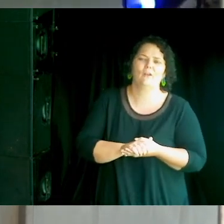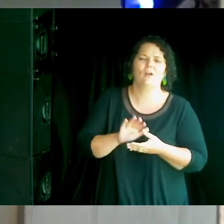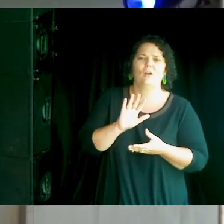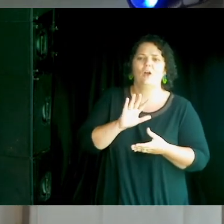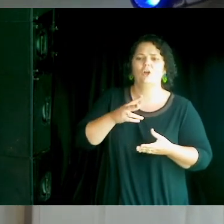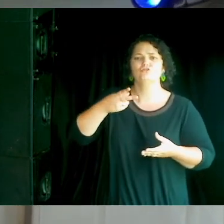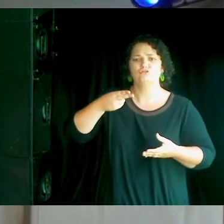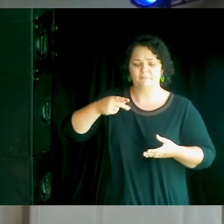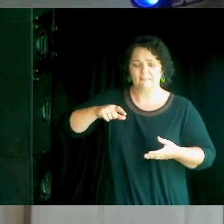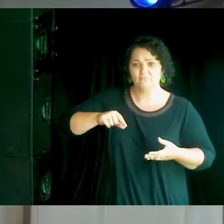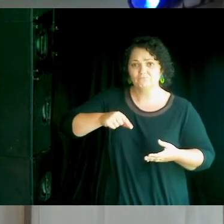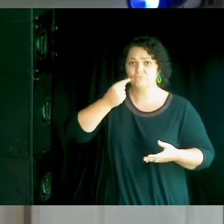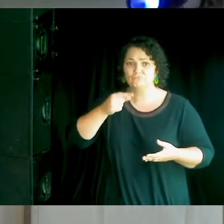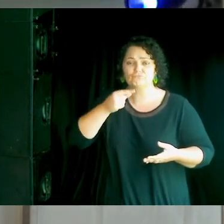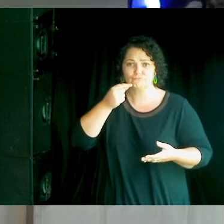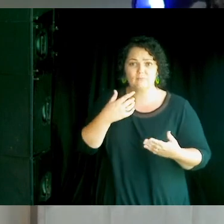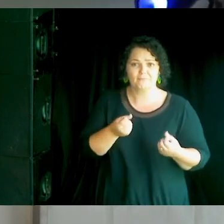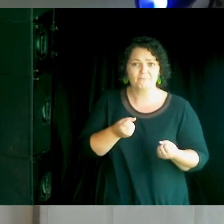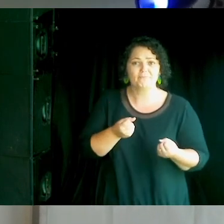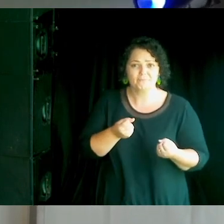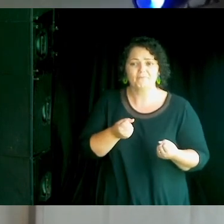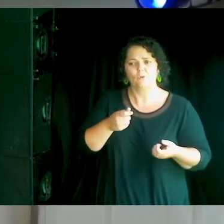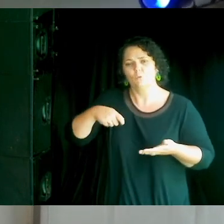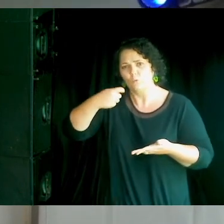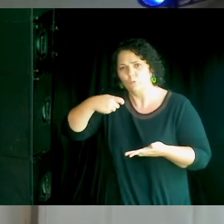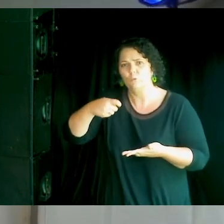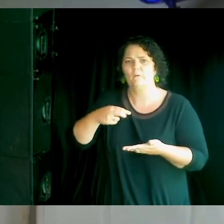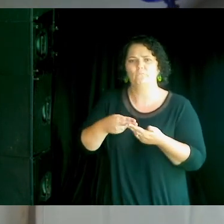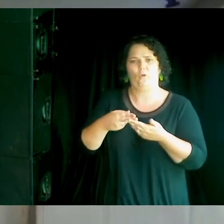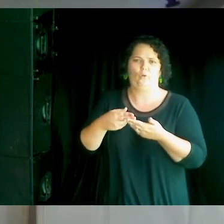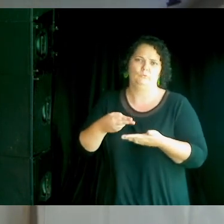we just do the whole bowl but we love to sit on the floor because we feel like this is what we